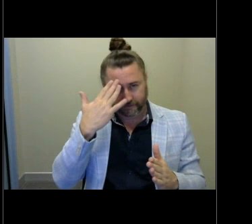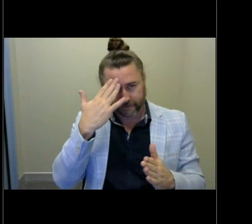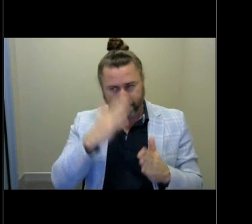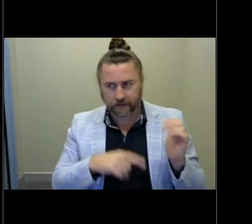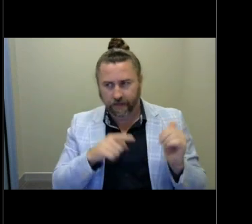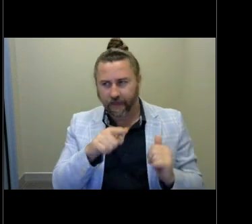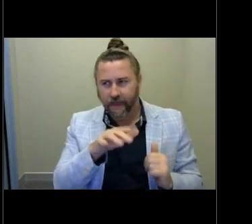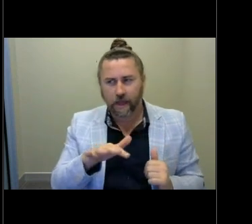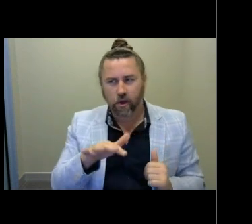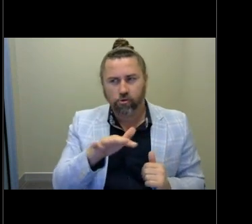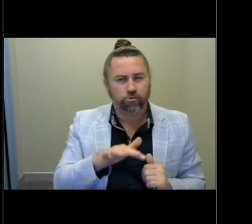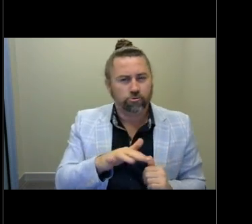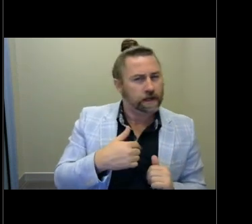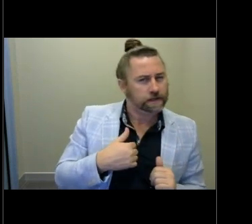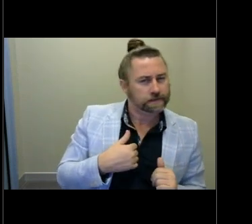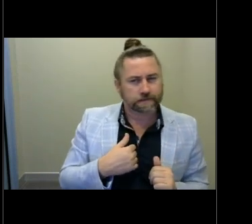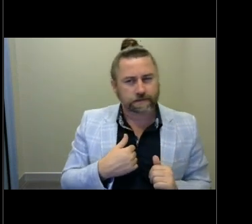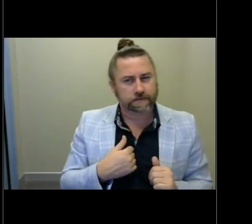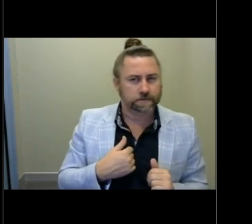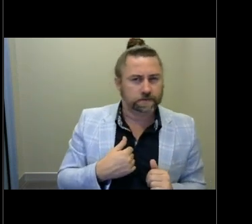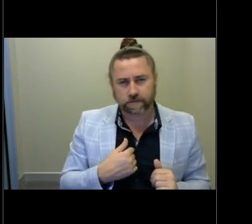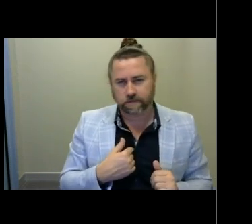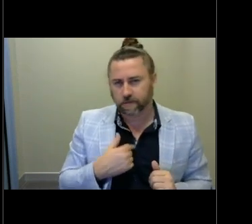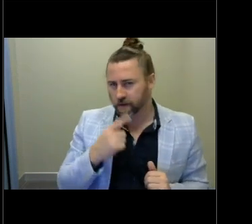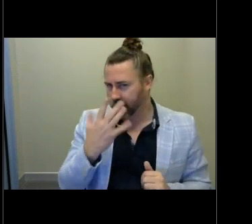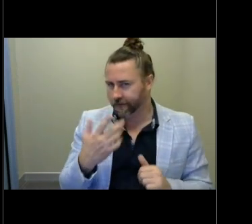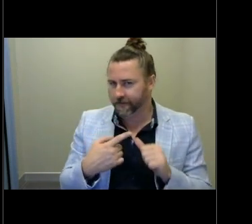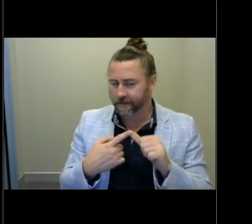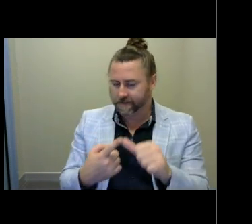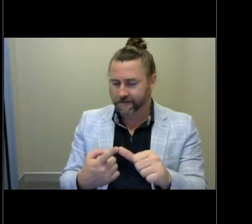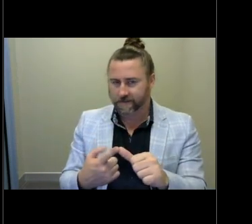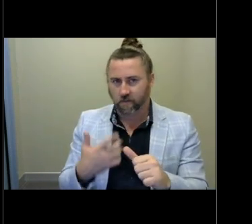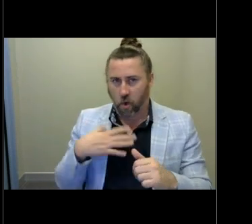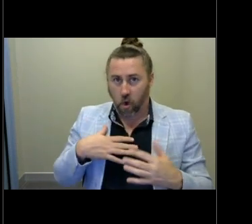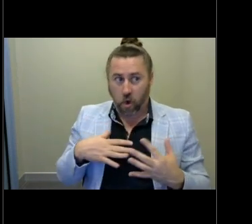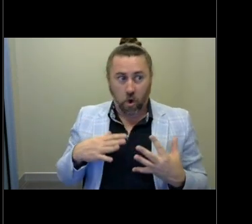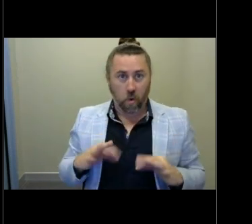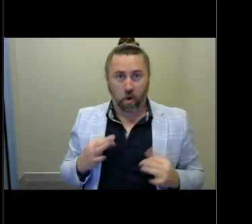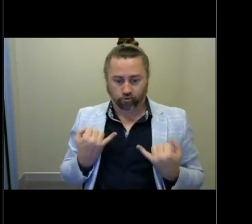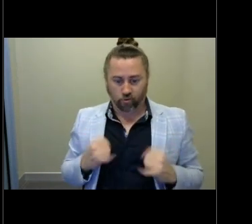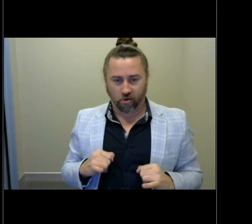That's probably not something that I can answer just because I don't want to give you wrong information.